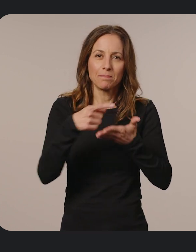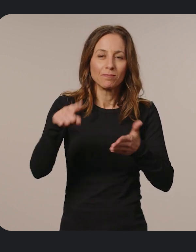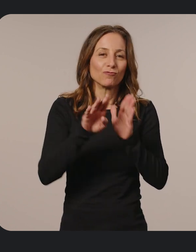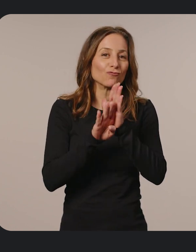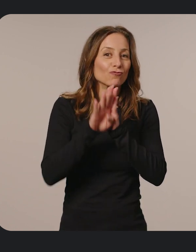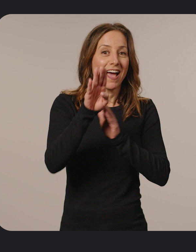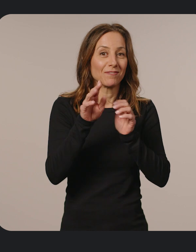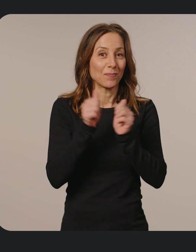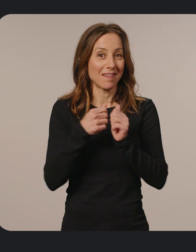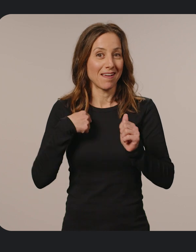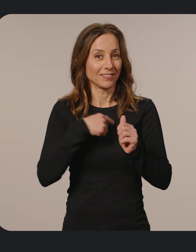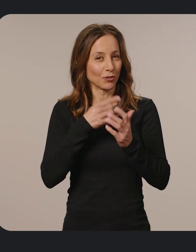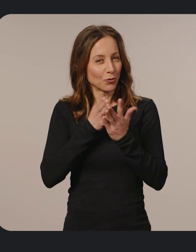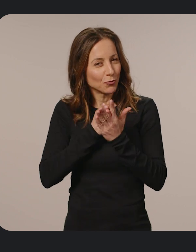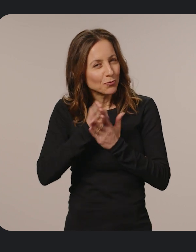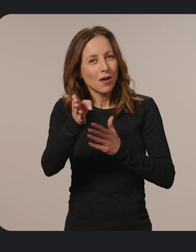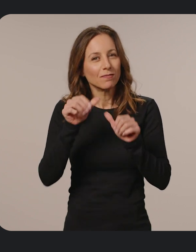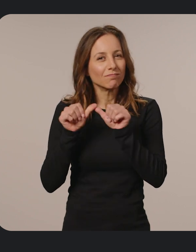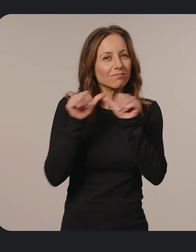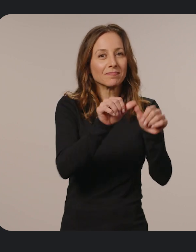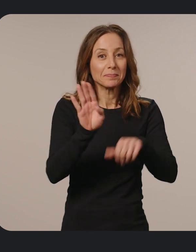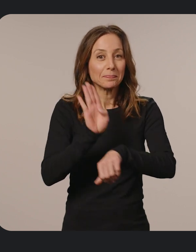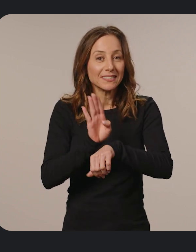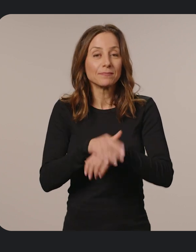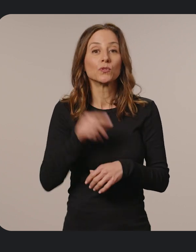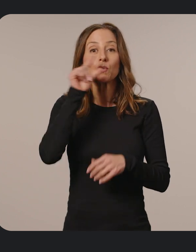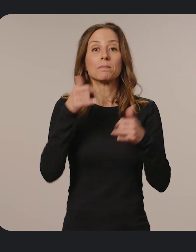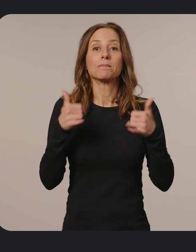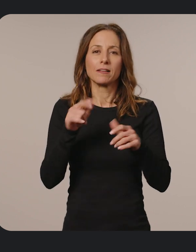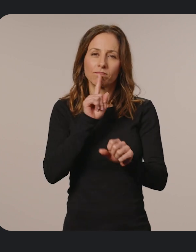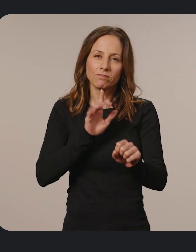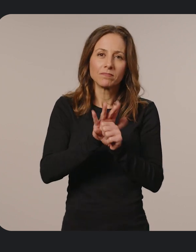thrive with us throughout the lifecycle of your business. Google Play is dedicated to helping